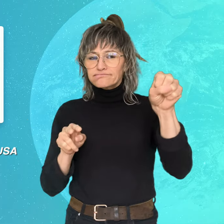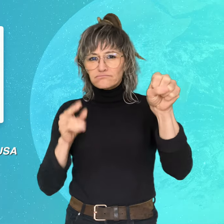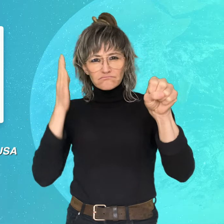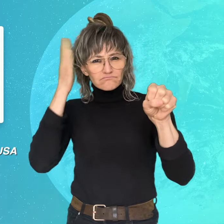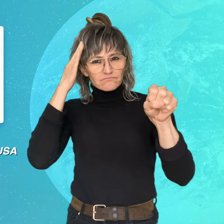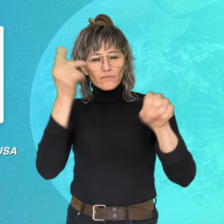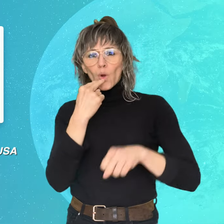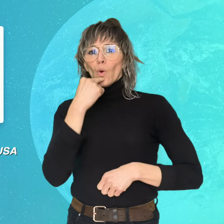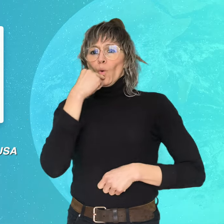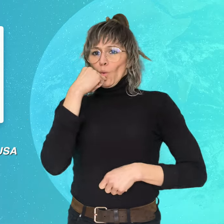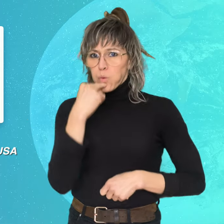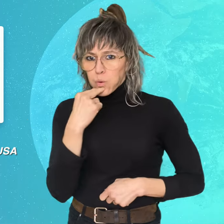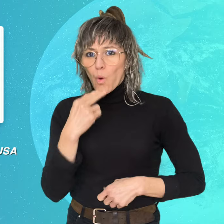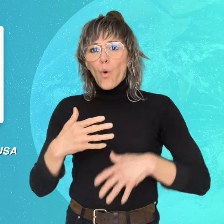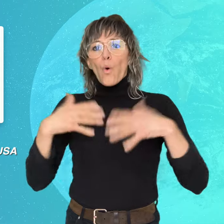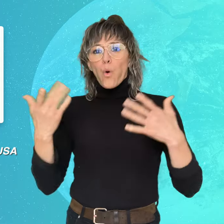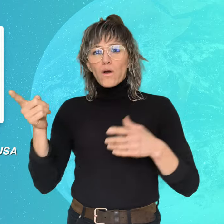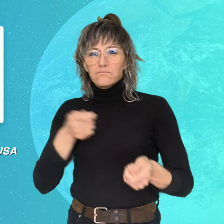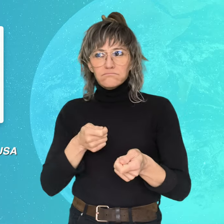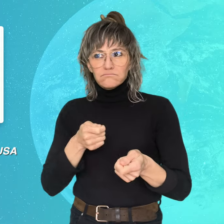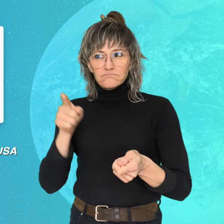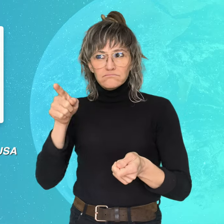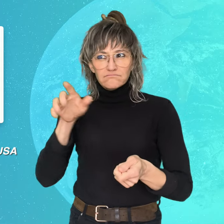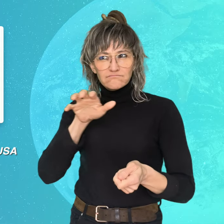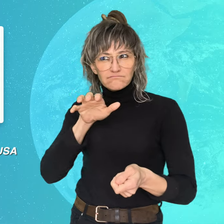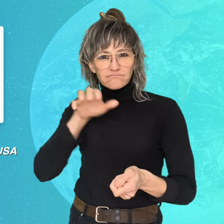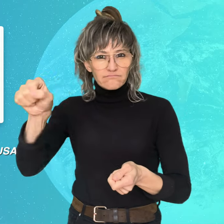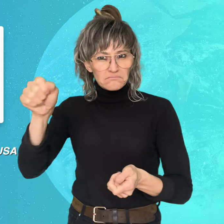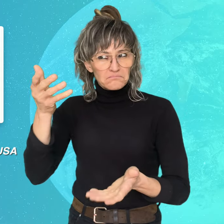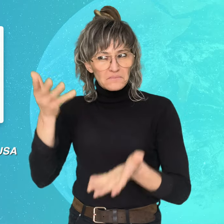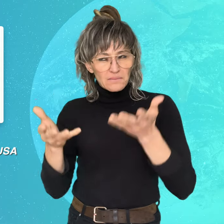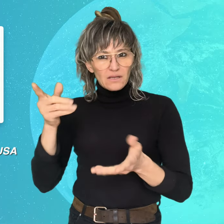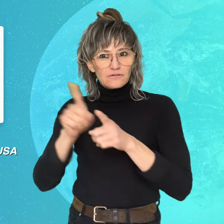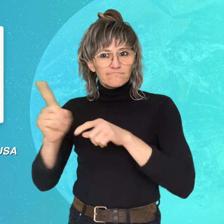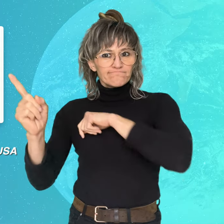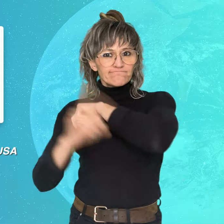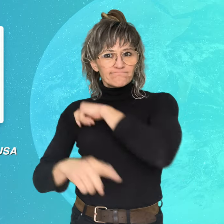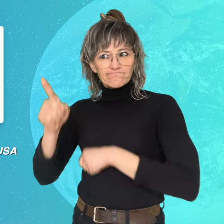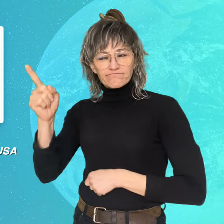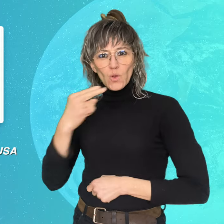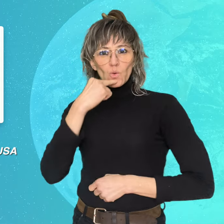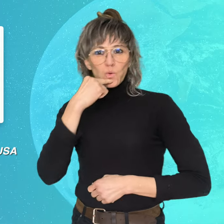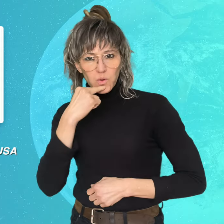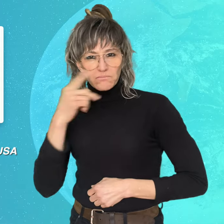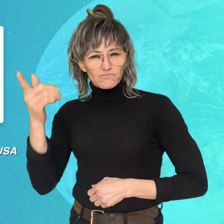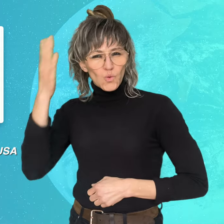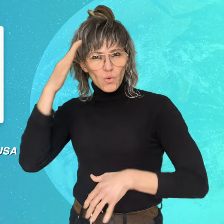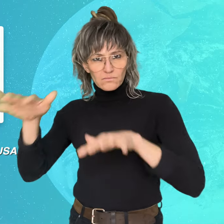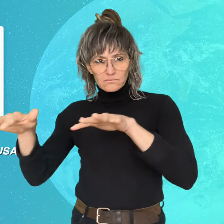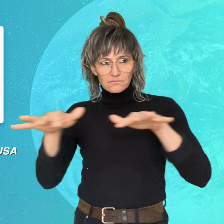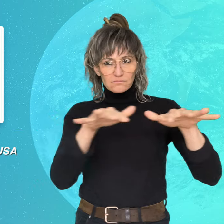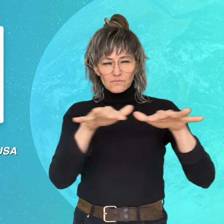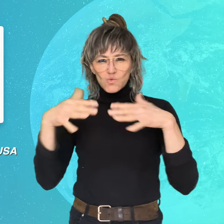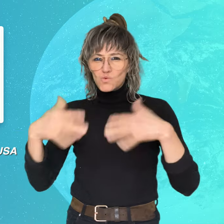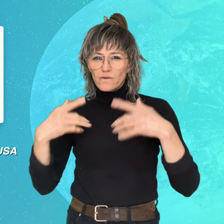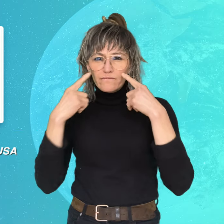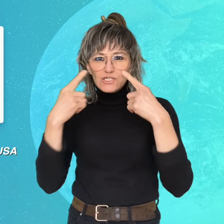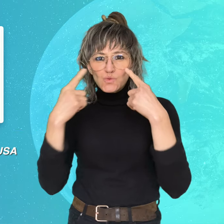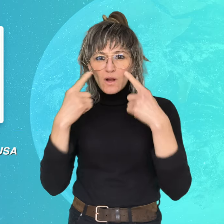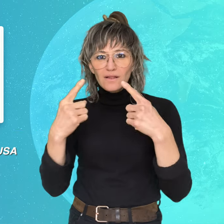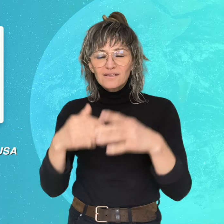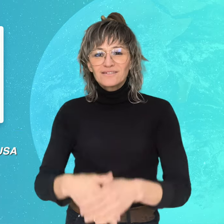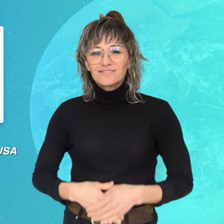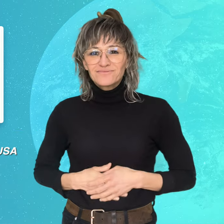blows his whistle, or if there is going to be a penalty.